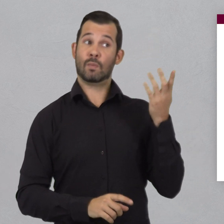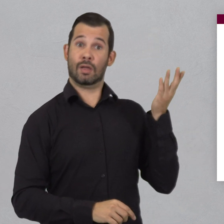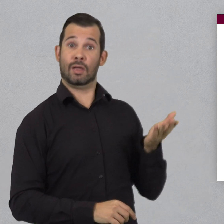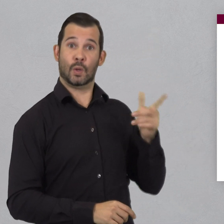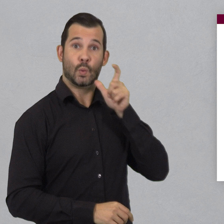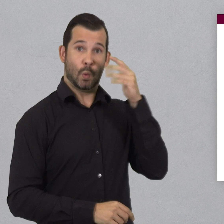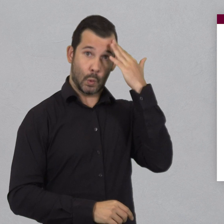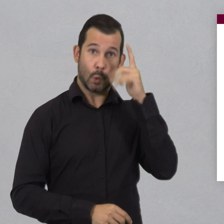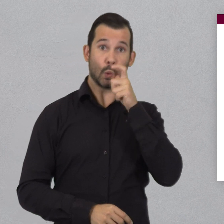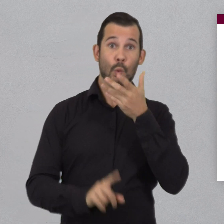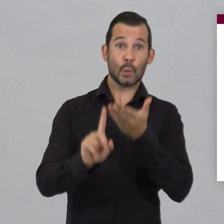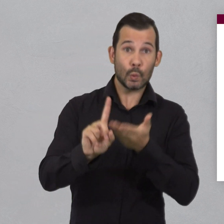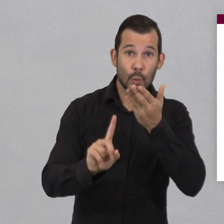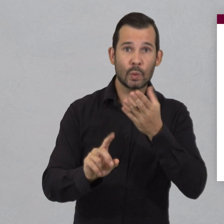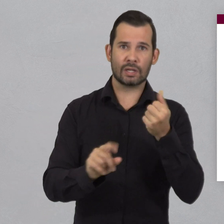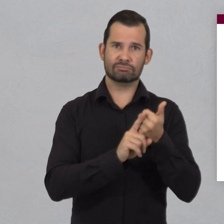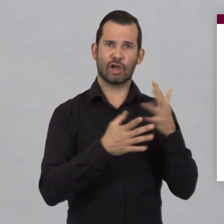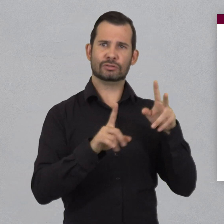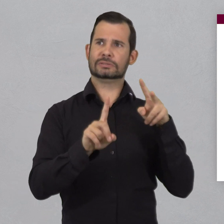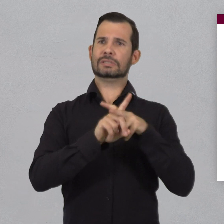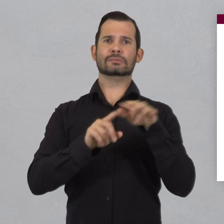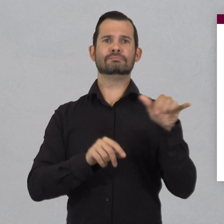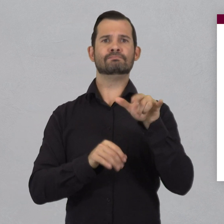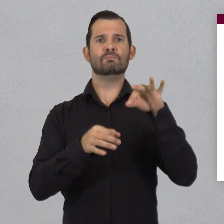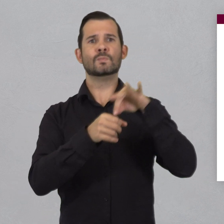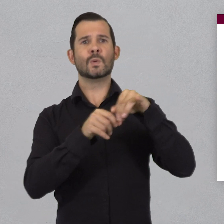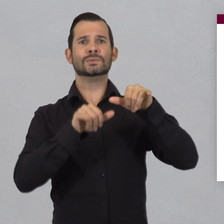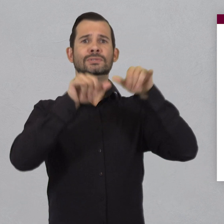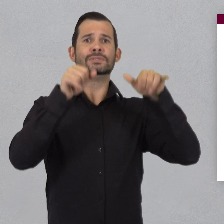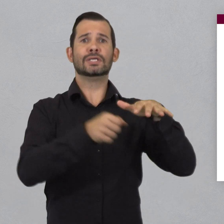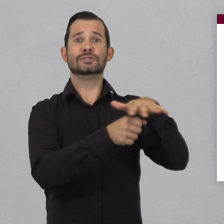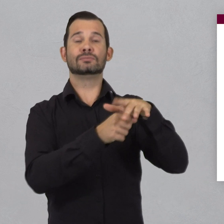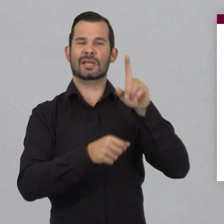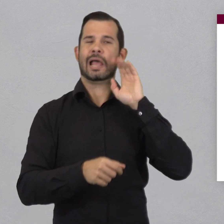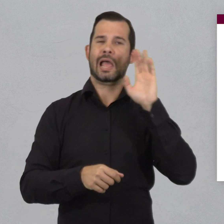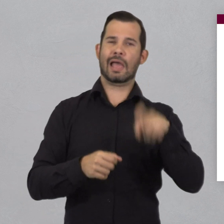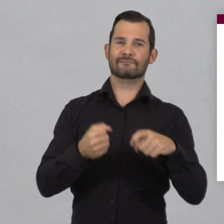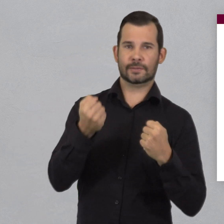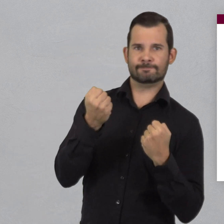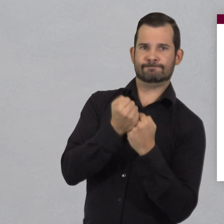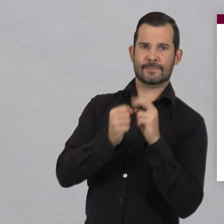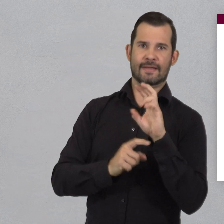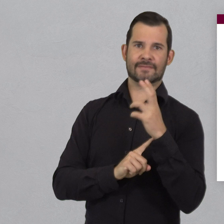in writing. Someone who knows you and who is assigned to your polling station will